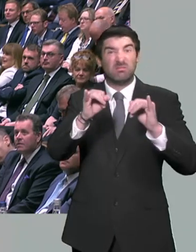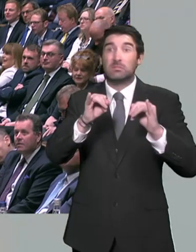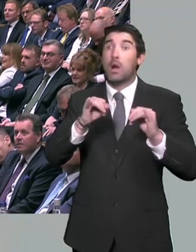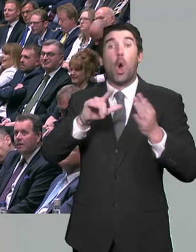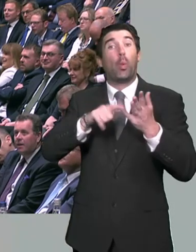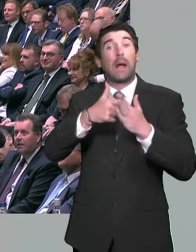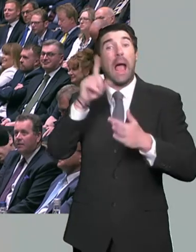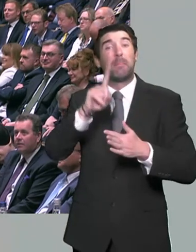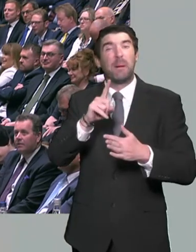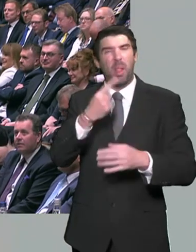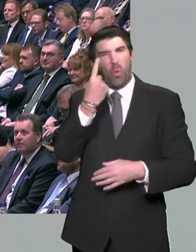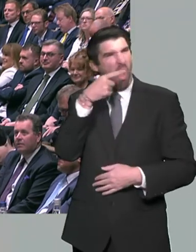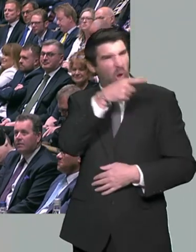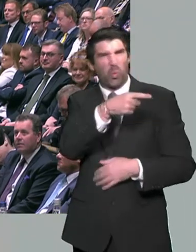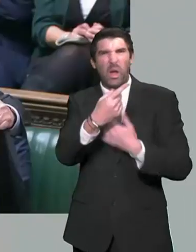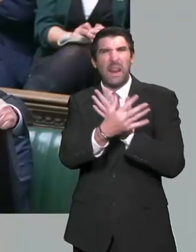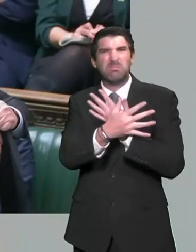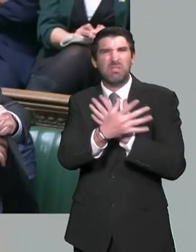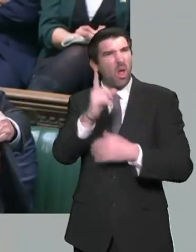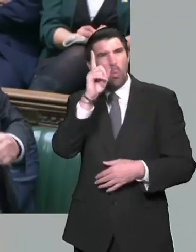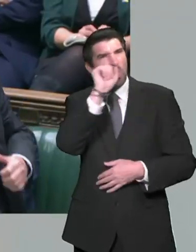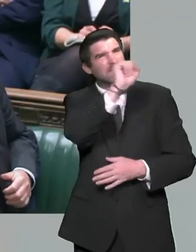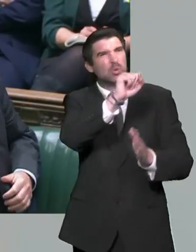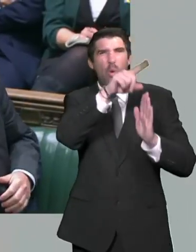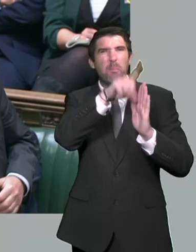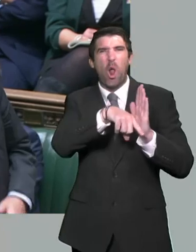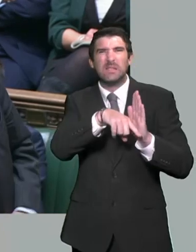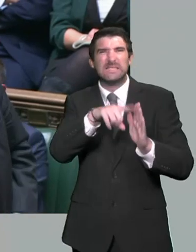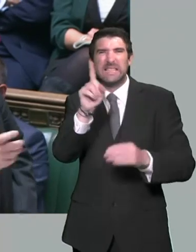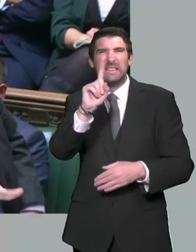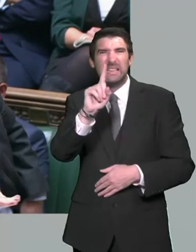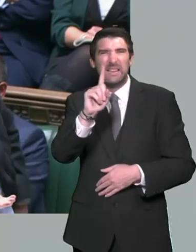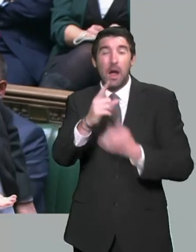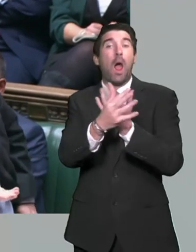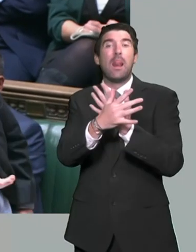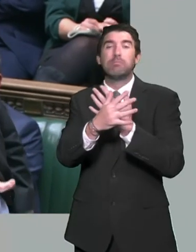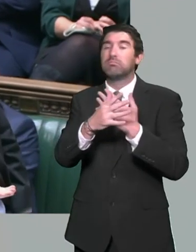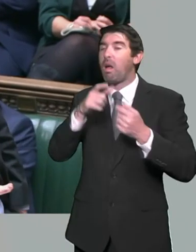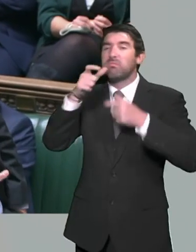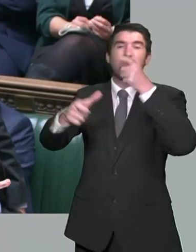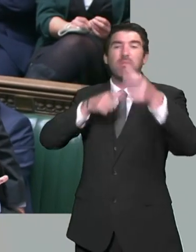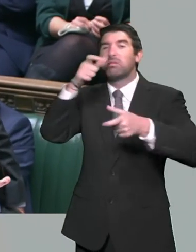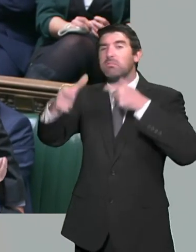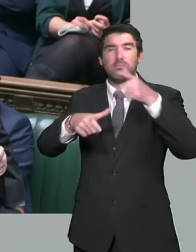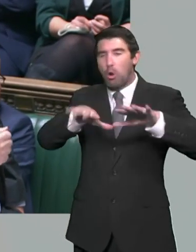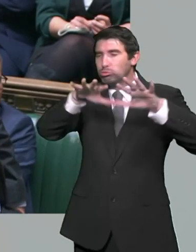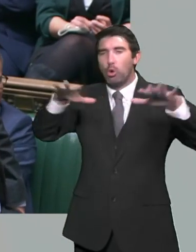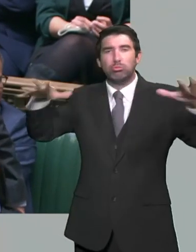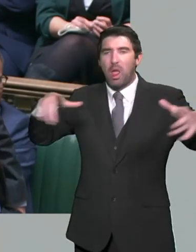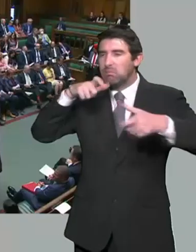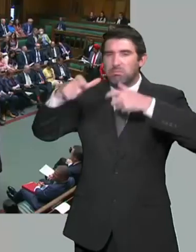They are able to go around the country bamboozling the rural communities—not revealing that